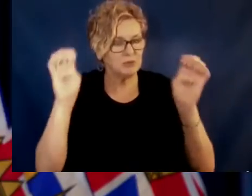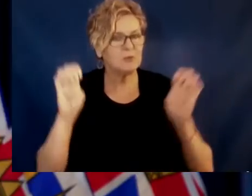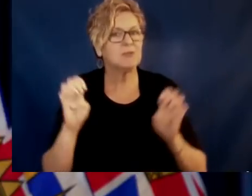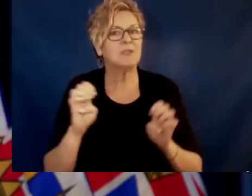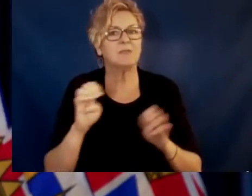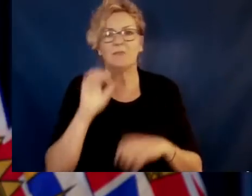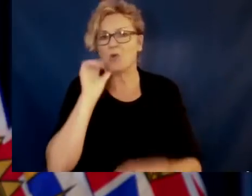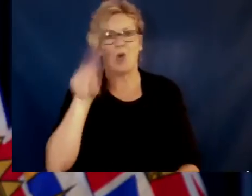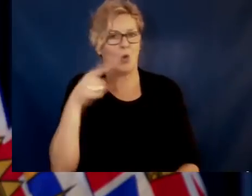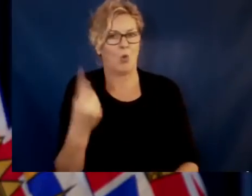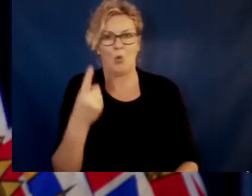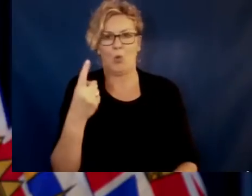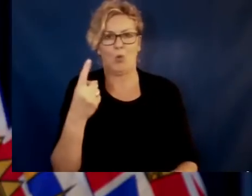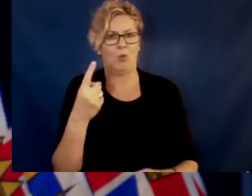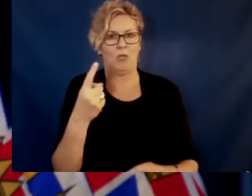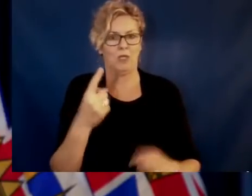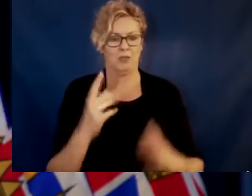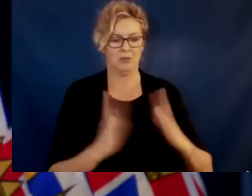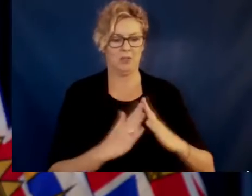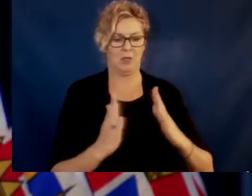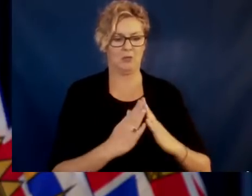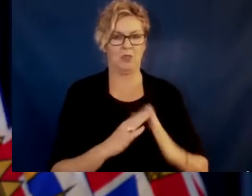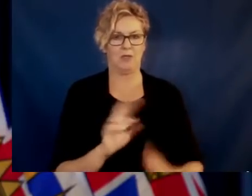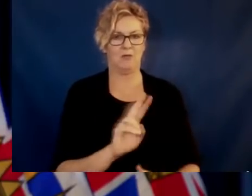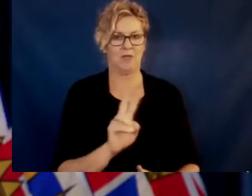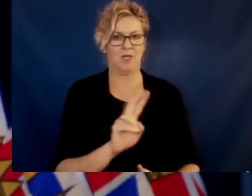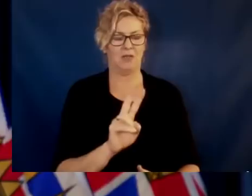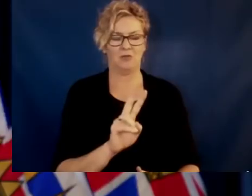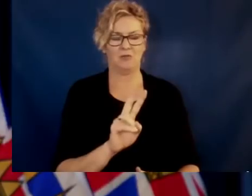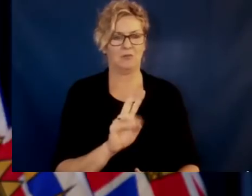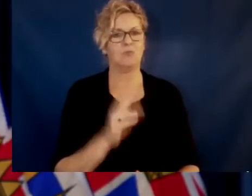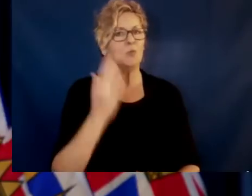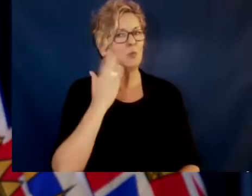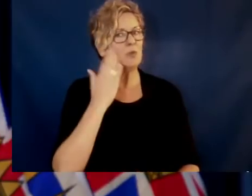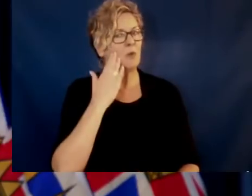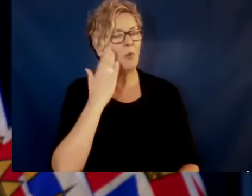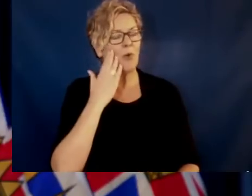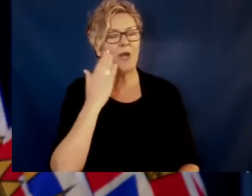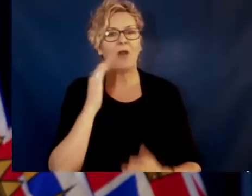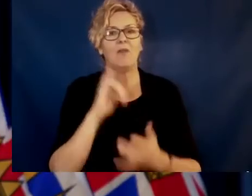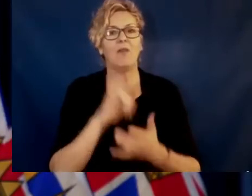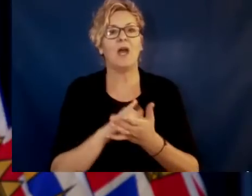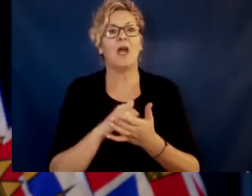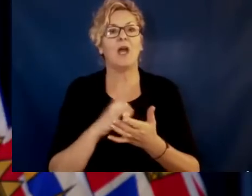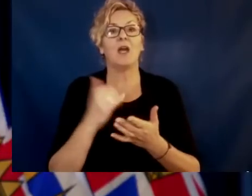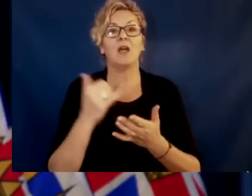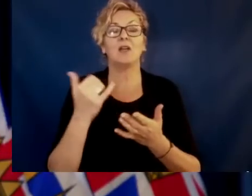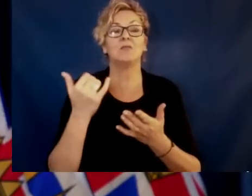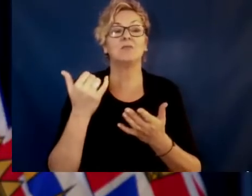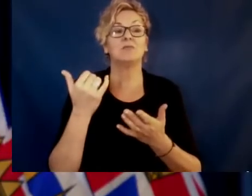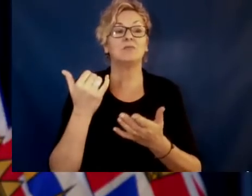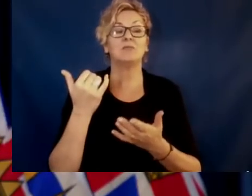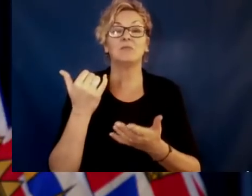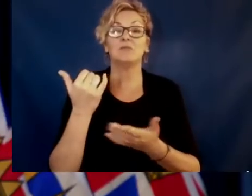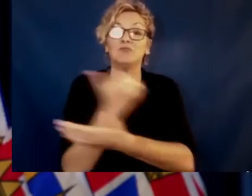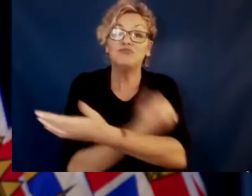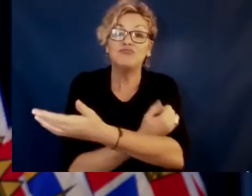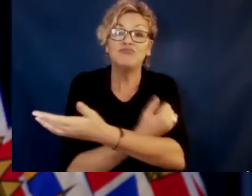dramatic increase in the toxicity of the street drug supply. I'm aware over this weekend we had a large